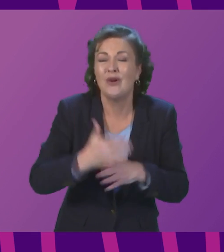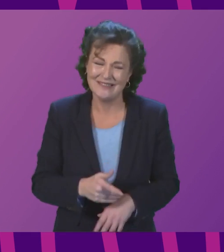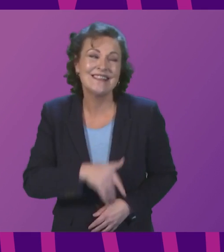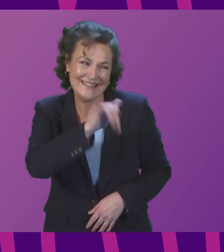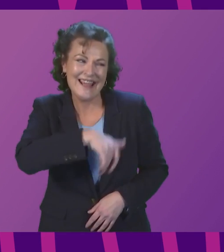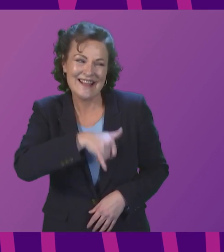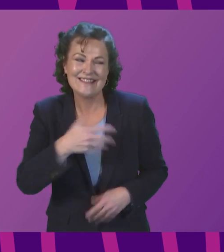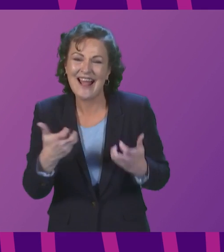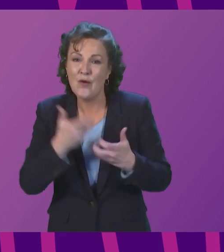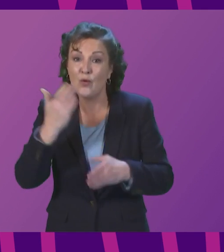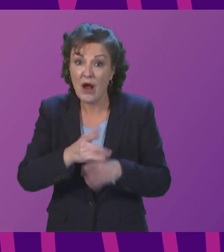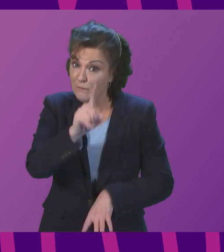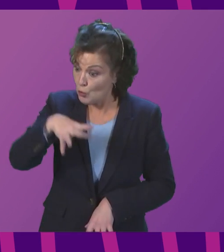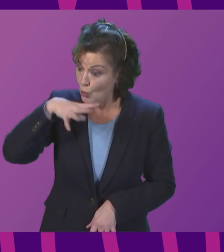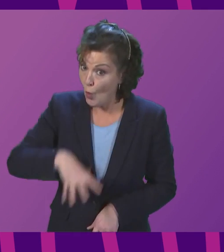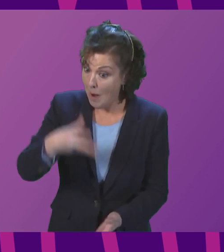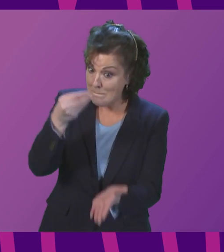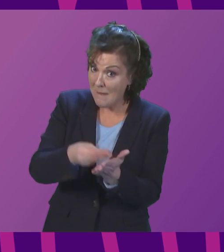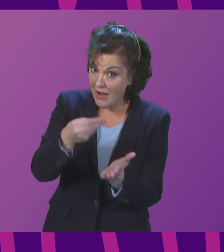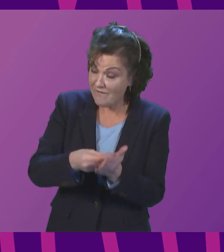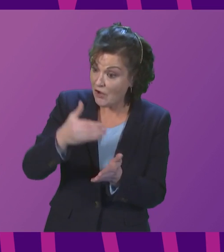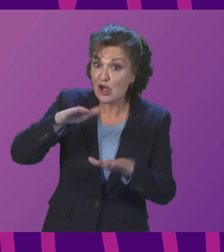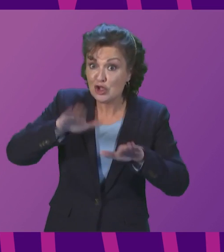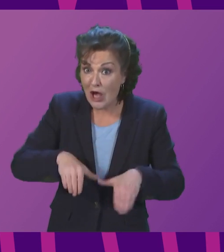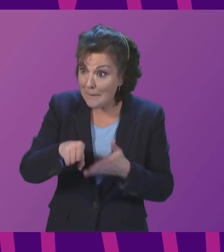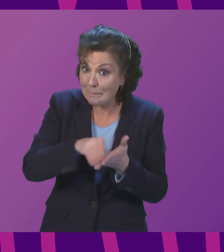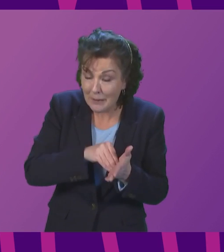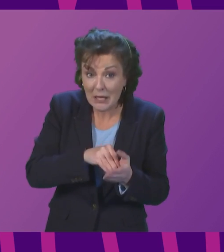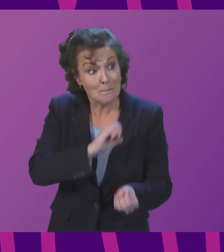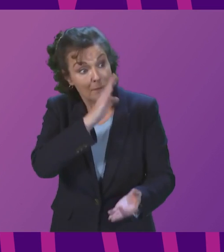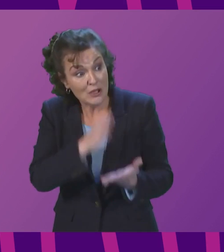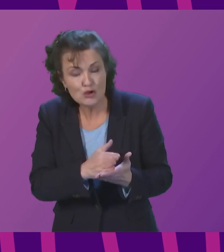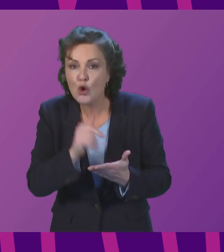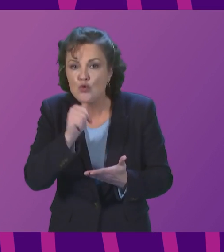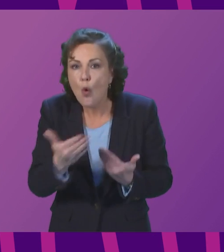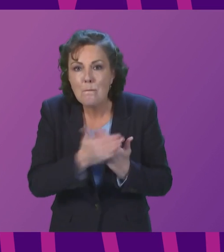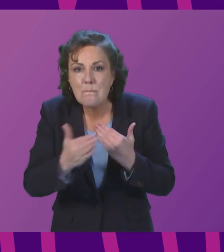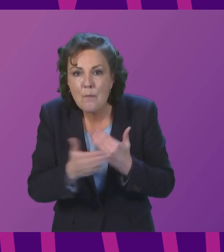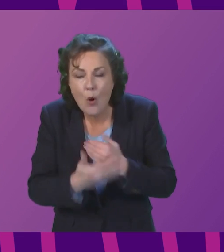If he wants money for a child payment to lift people out of poverty, he has to vote for it in the budget.